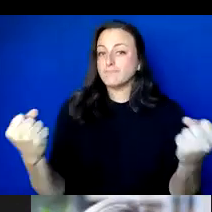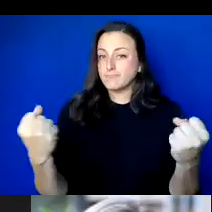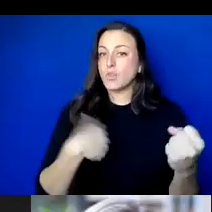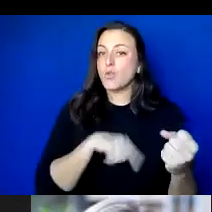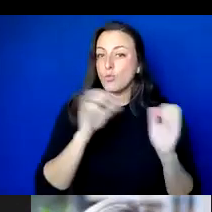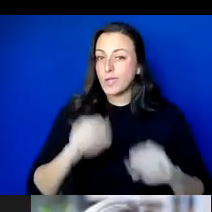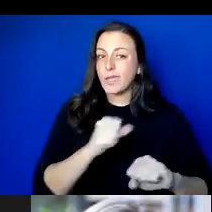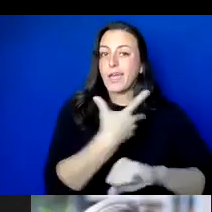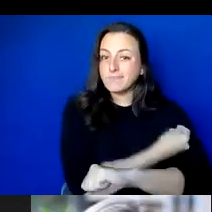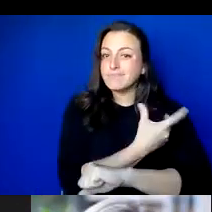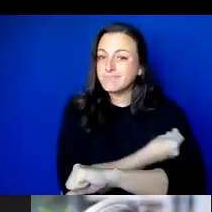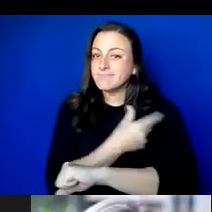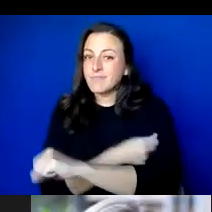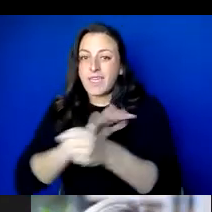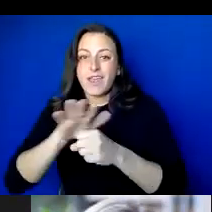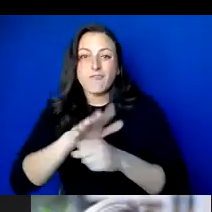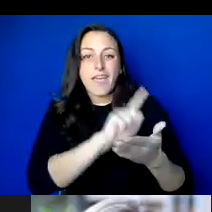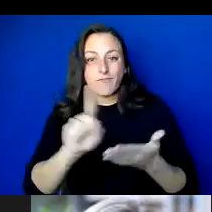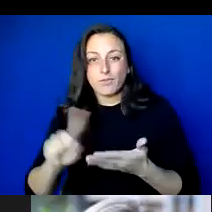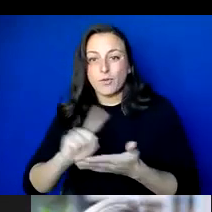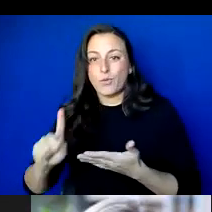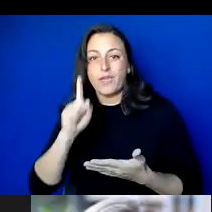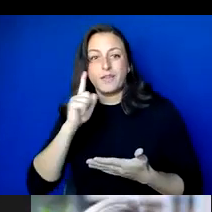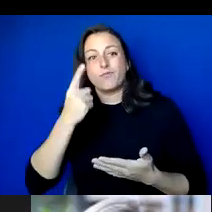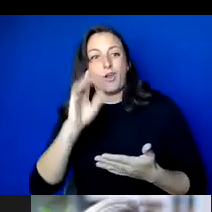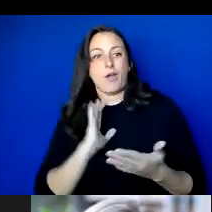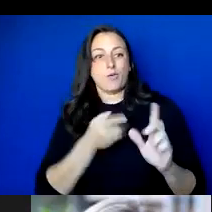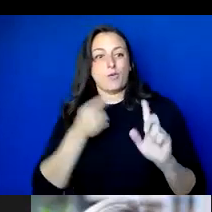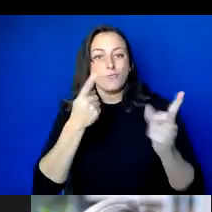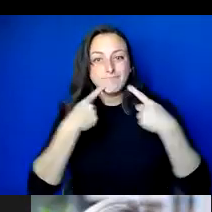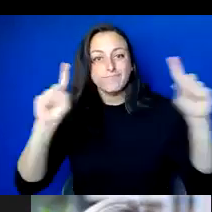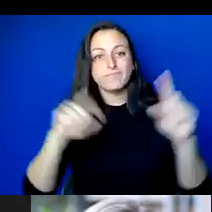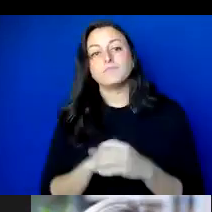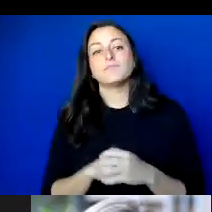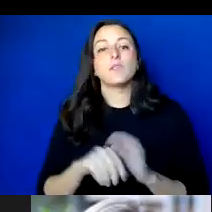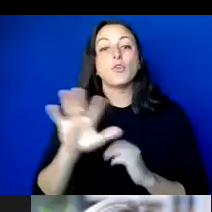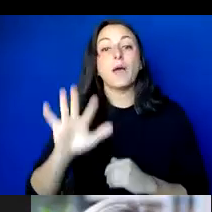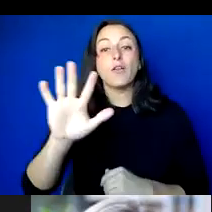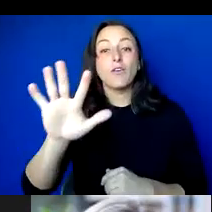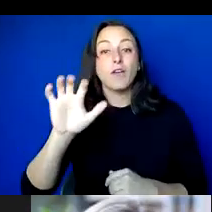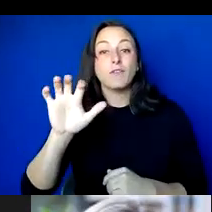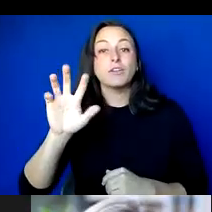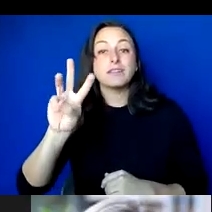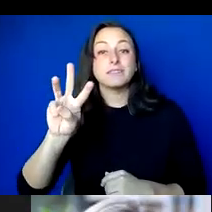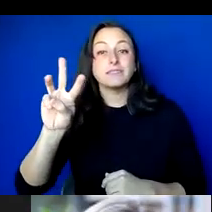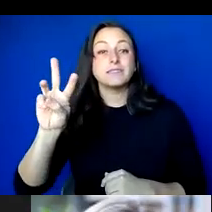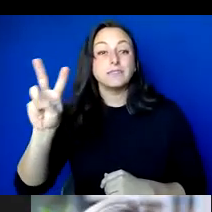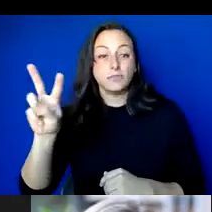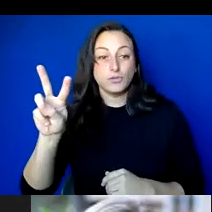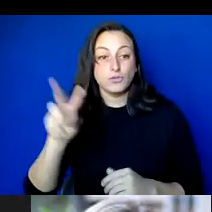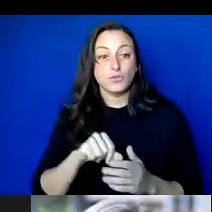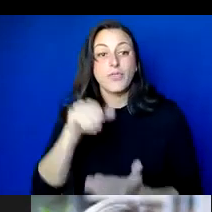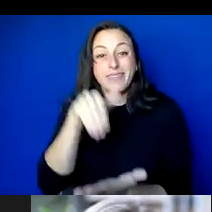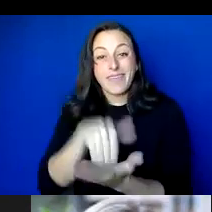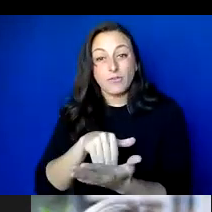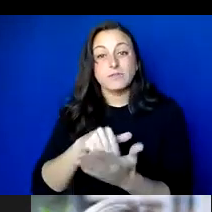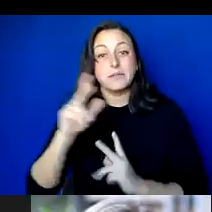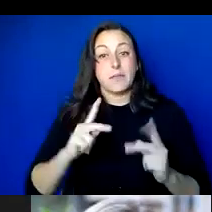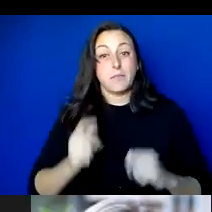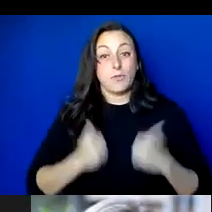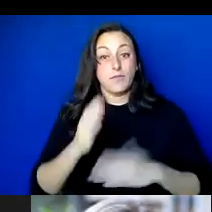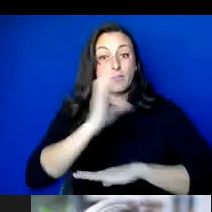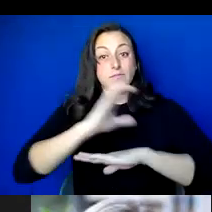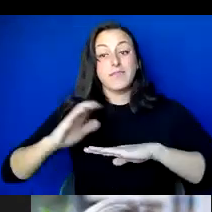each week to reach our goal. We estimate there's roughly 562 000 Coloradans over the age of 70 and